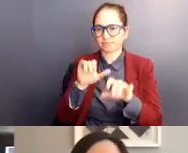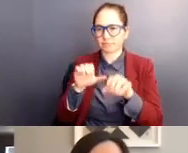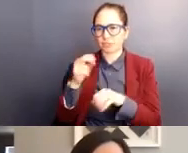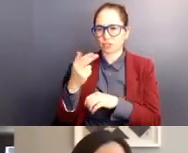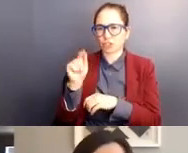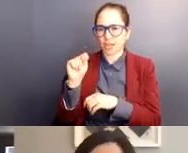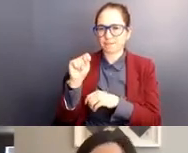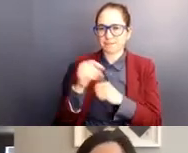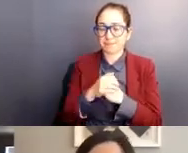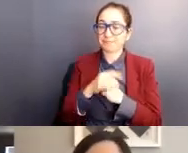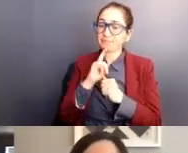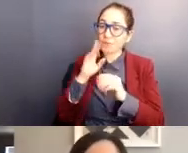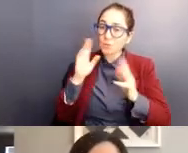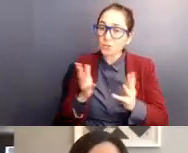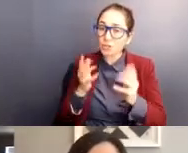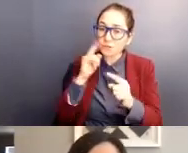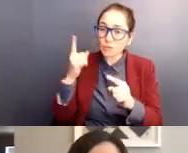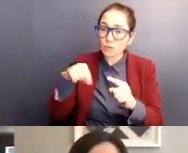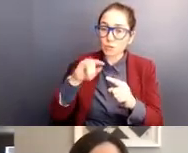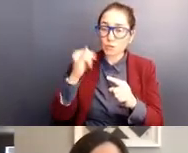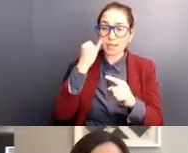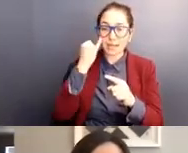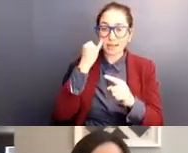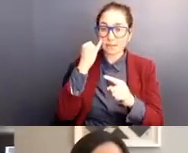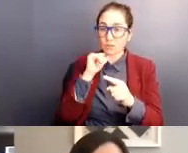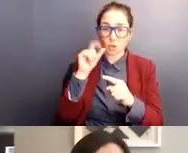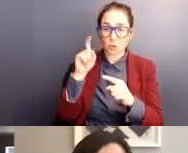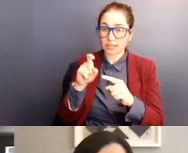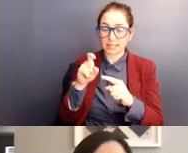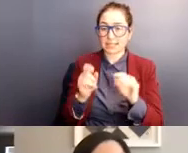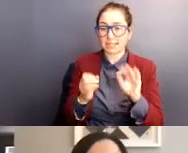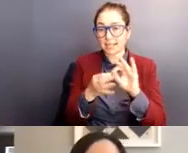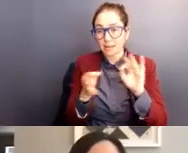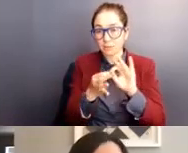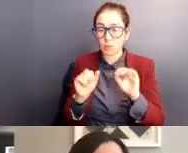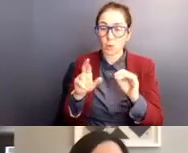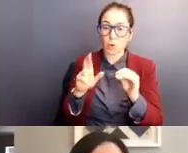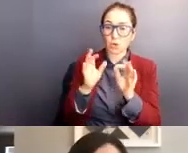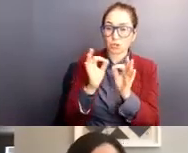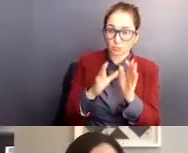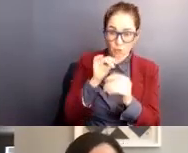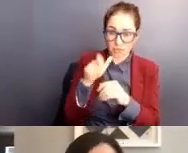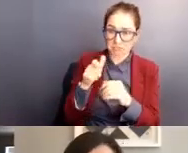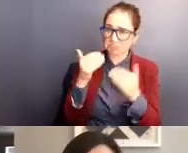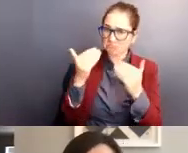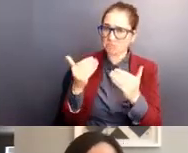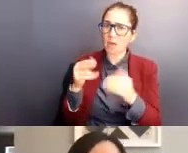I really encourage you, even if you don't need these service, to communicate, that you're using them and seeing how they work.